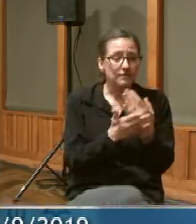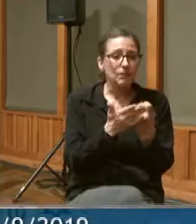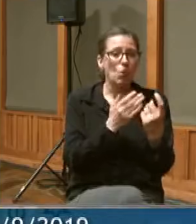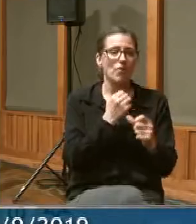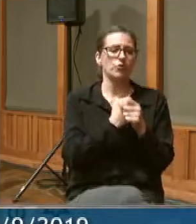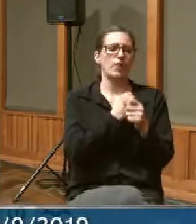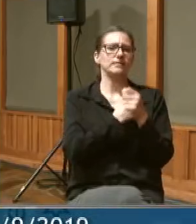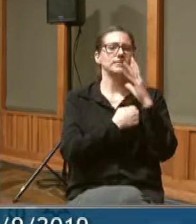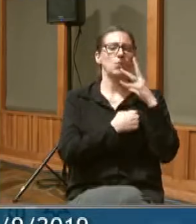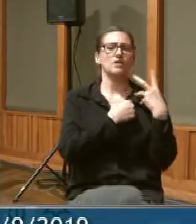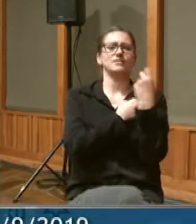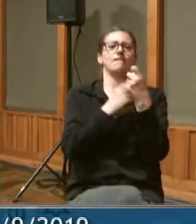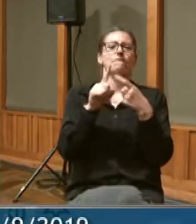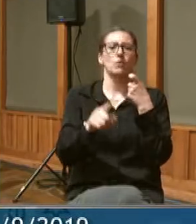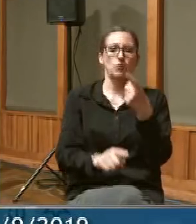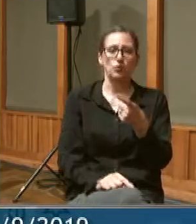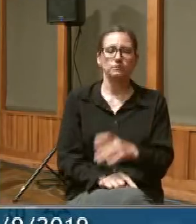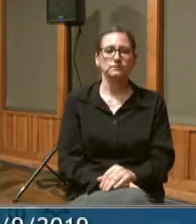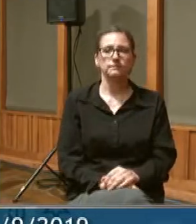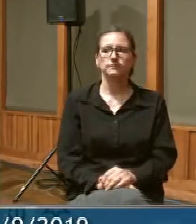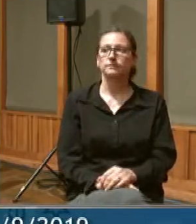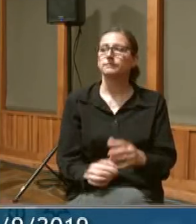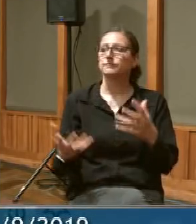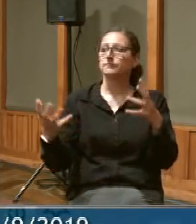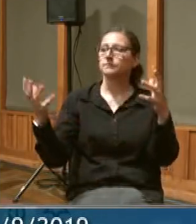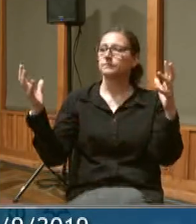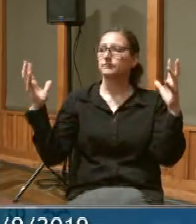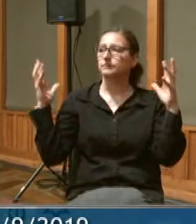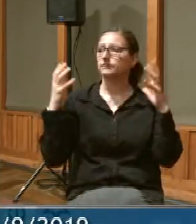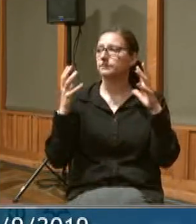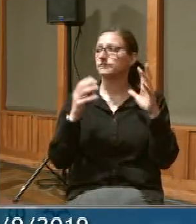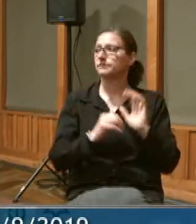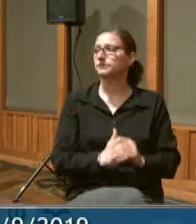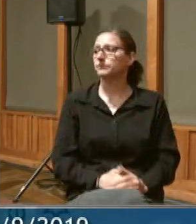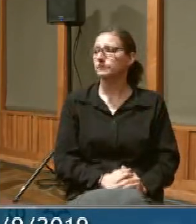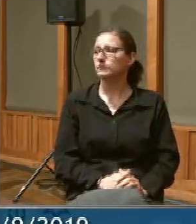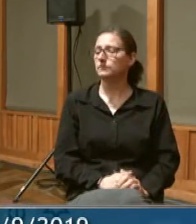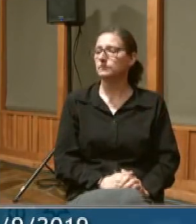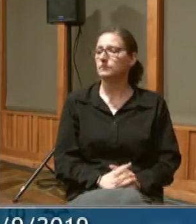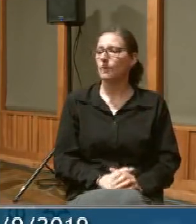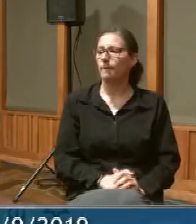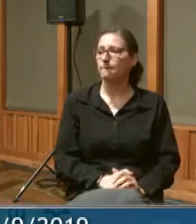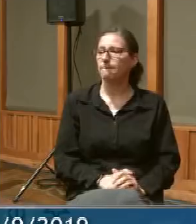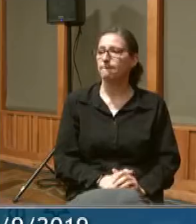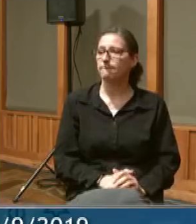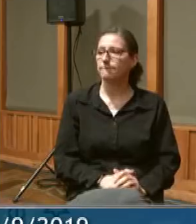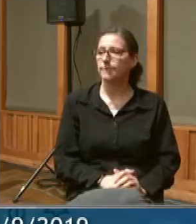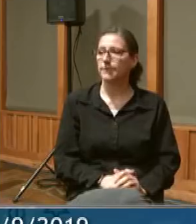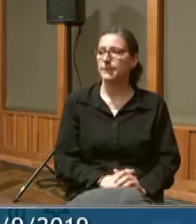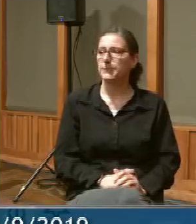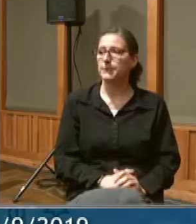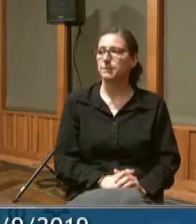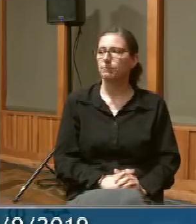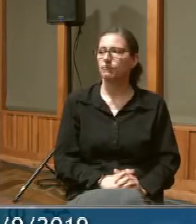PERSPECTIVE TOWARDS YOU GUYS. COMMUNITY IS VERY IMPORTANT AND YOU DON'T UNDERSTAND IT UNTIL YOU HAVE IT AND SOMEONE